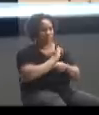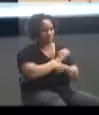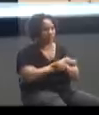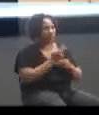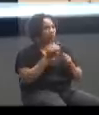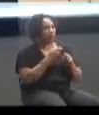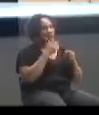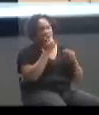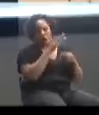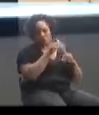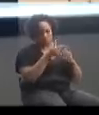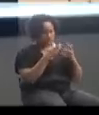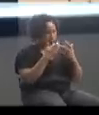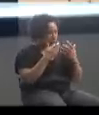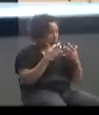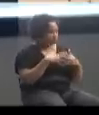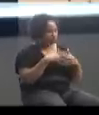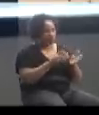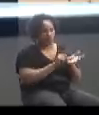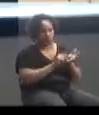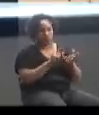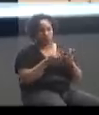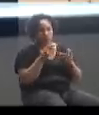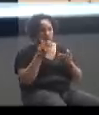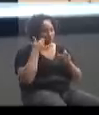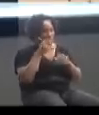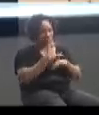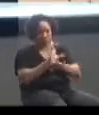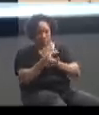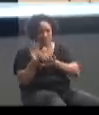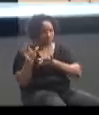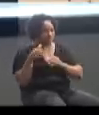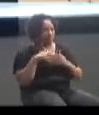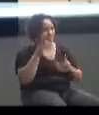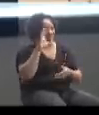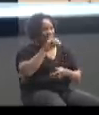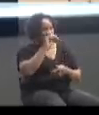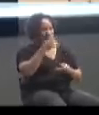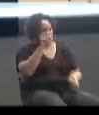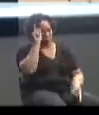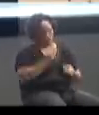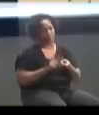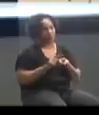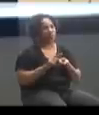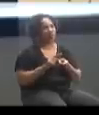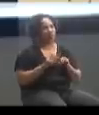FROM VOICE, PHONES, COMPUTERS, PRINTERS AND OTHER TECHNOLOGY BY